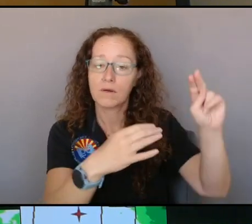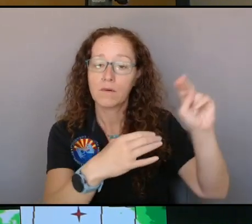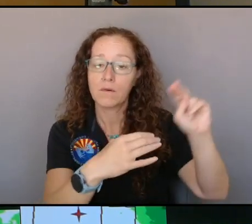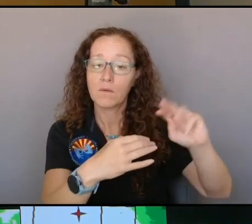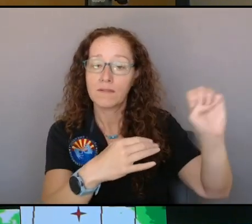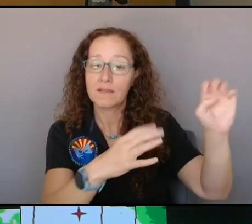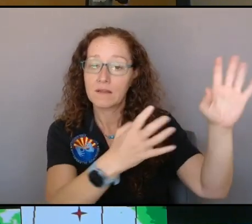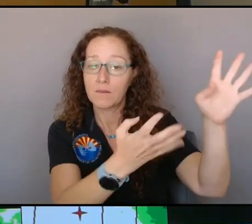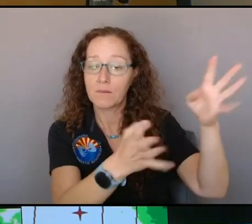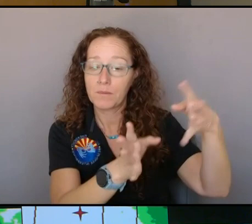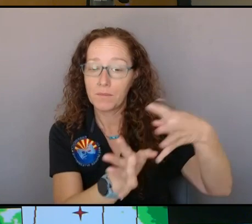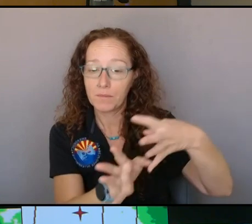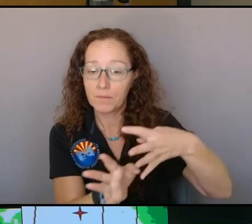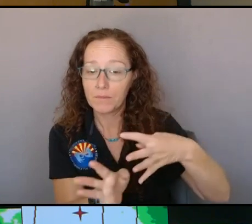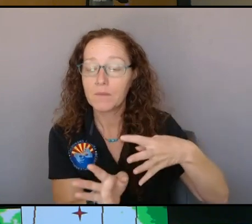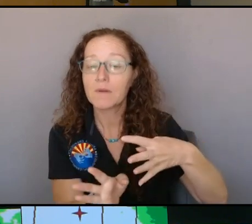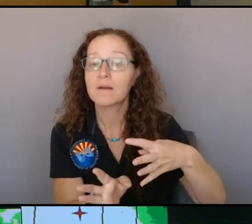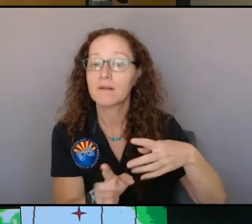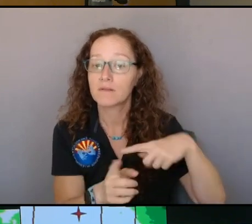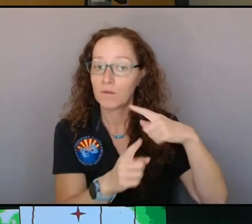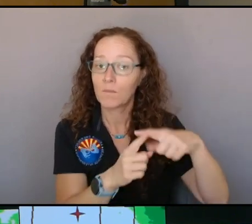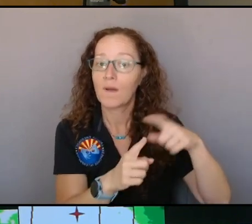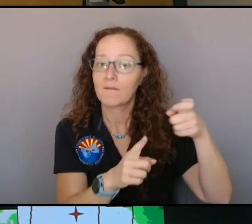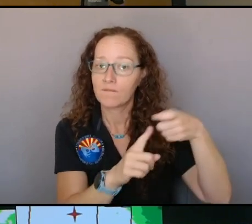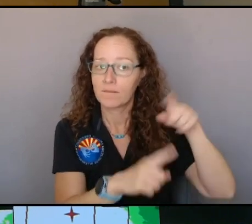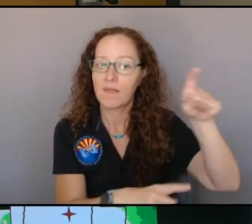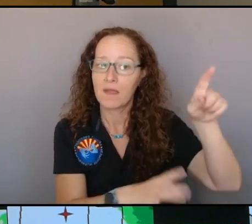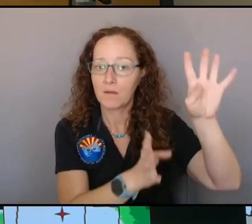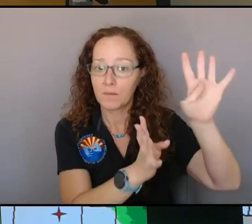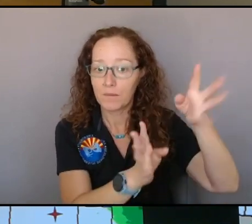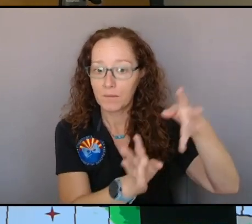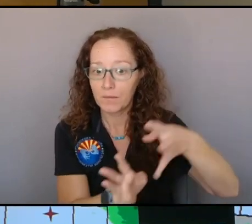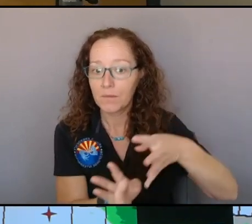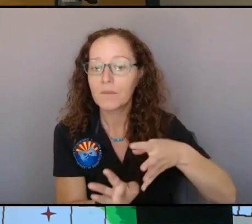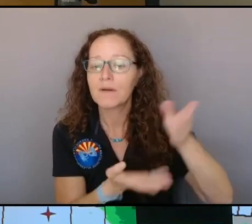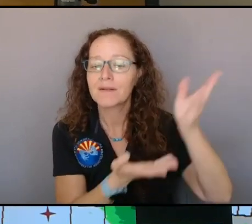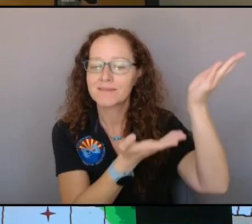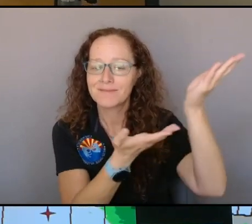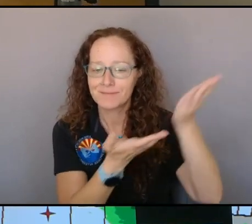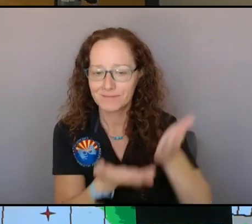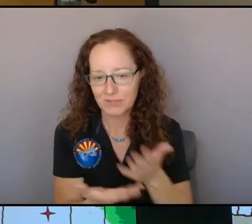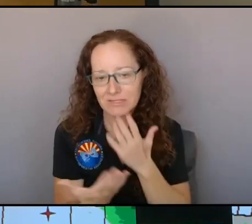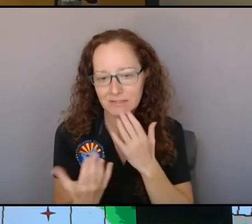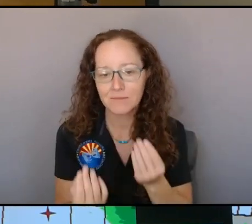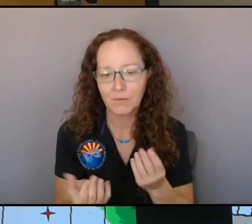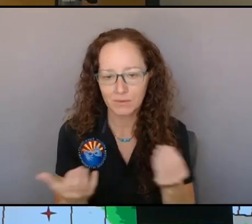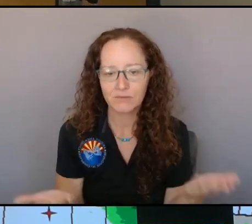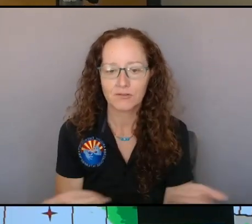and those winds come in from the east, that brings the moisture back into our area. And then start seeing rain chances